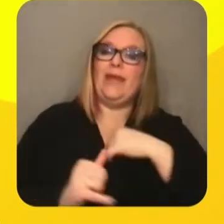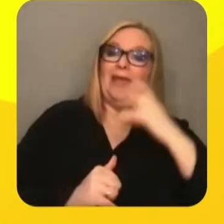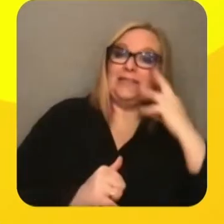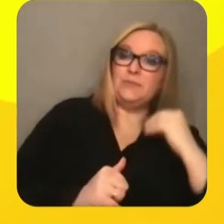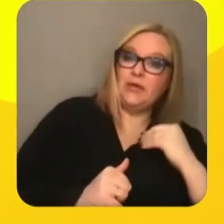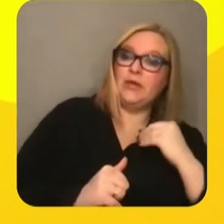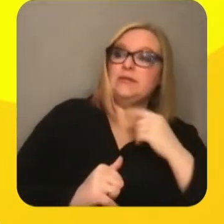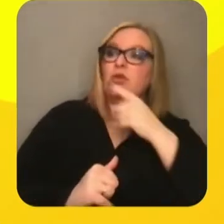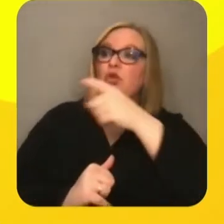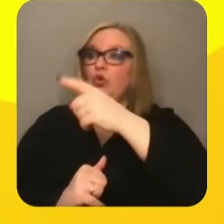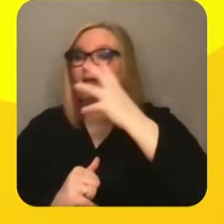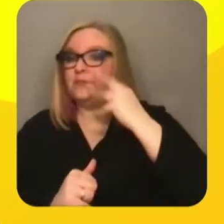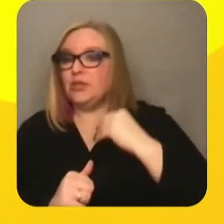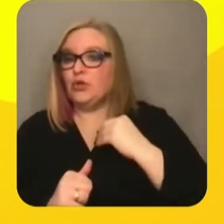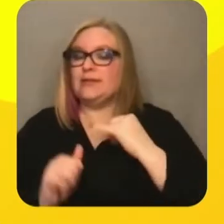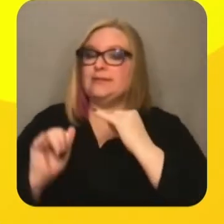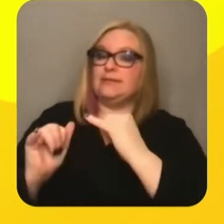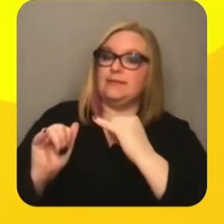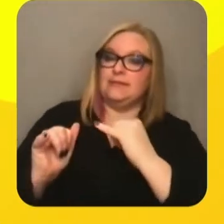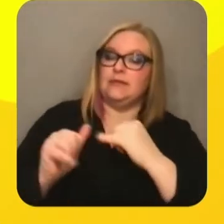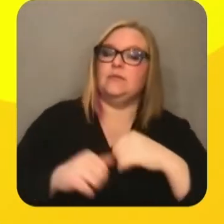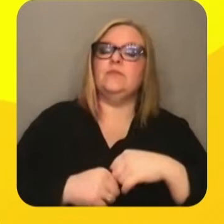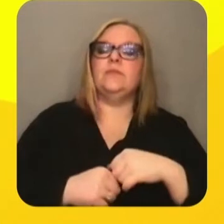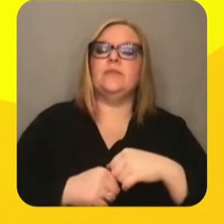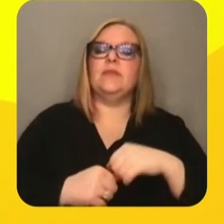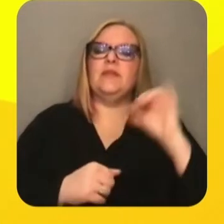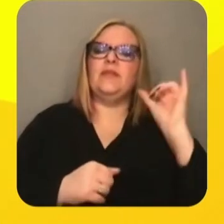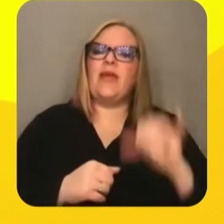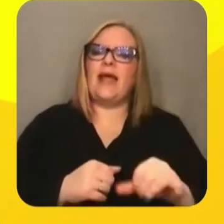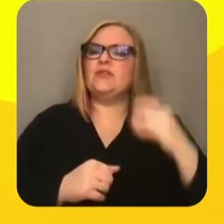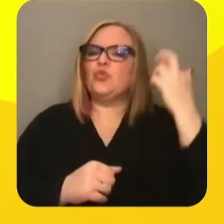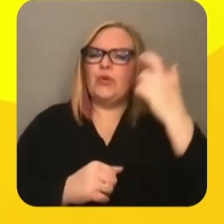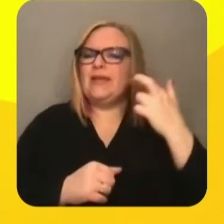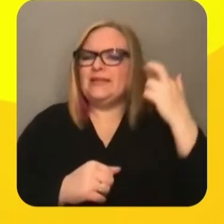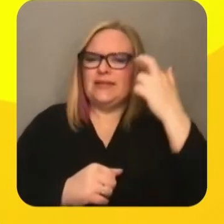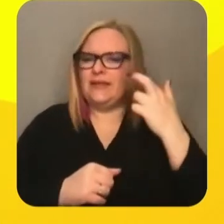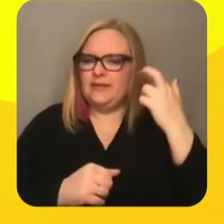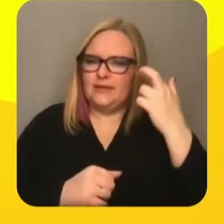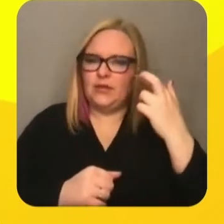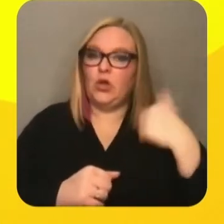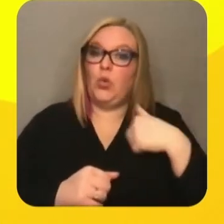That's that was really just the why behind it is like we all grow when we work together.